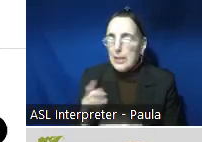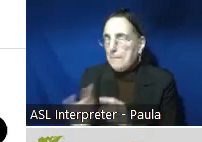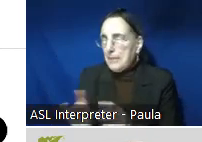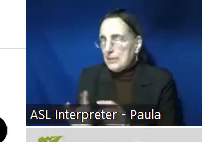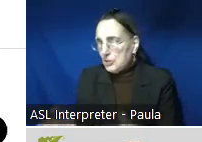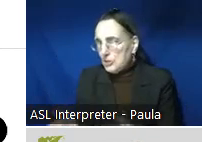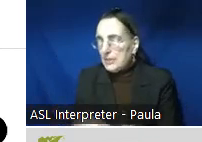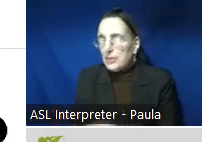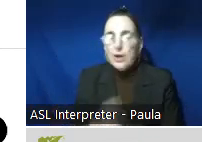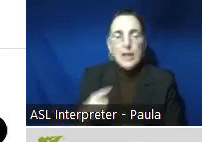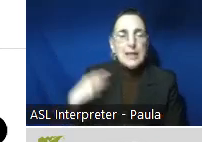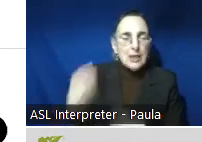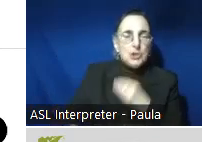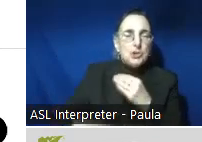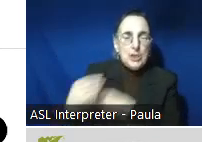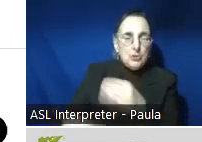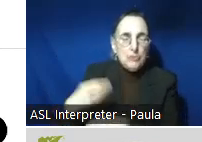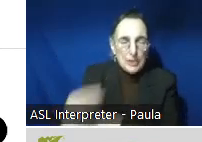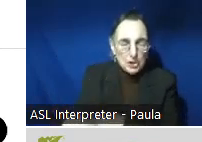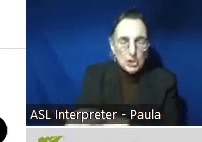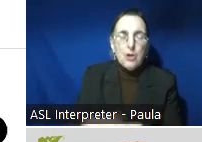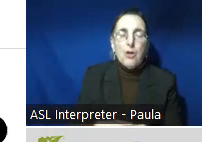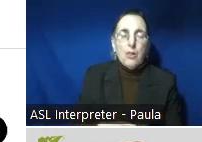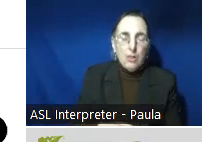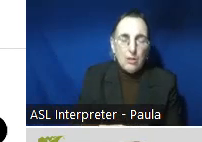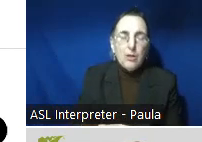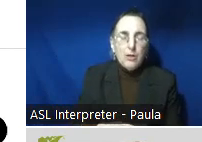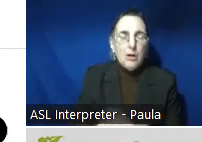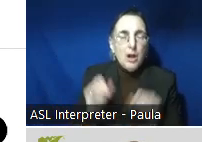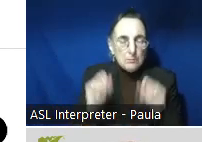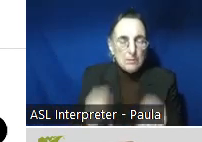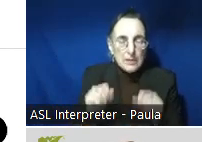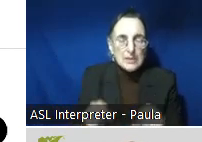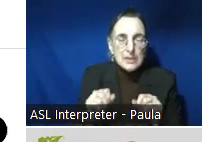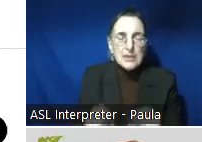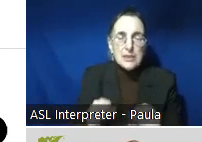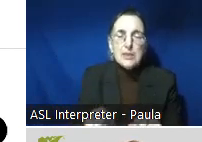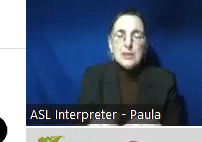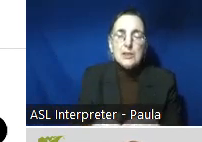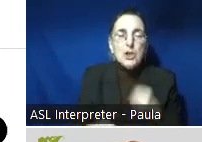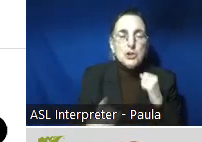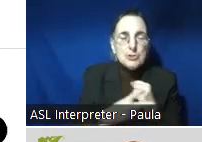wealth transfer and the ability to save health cost and reinvest in the home.